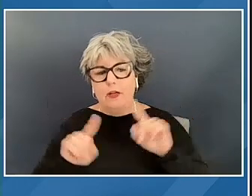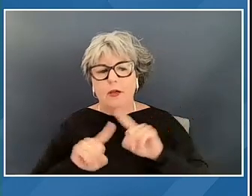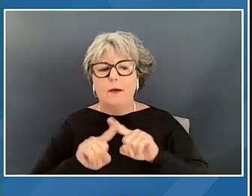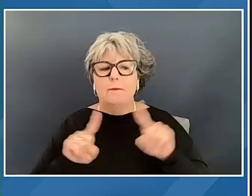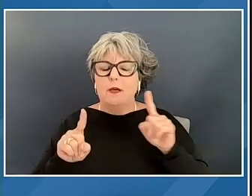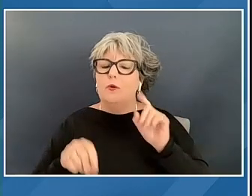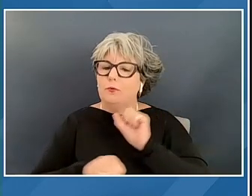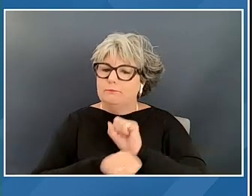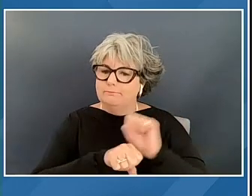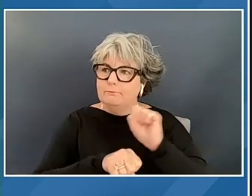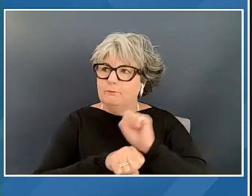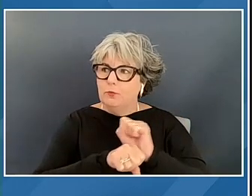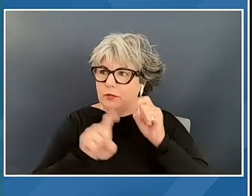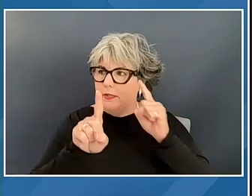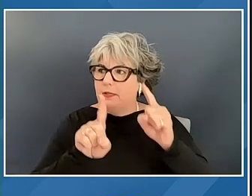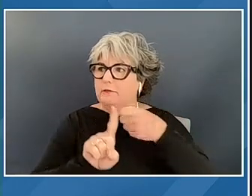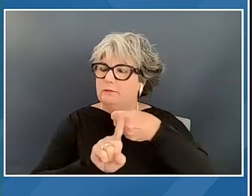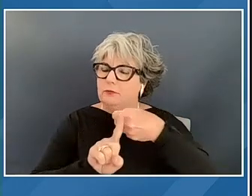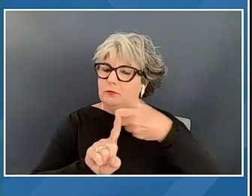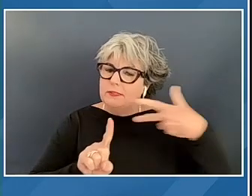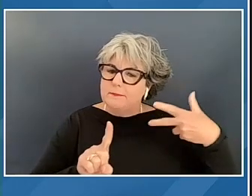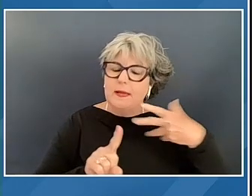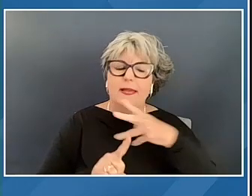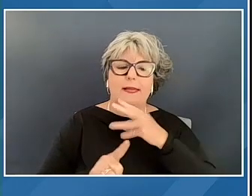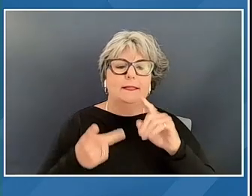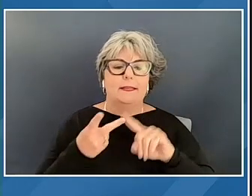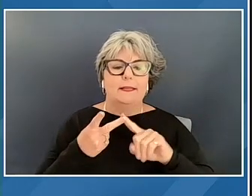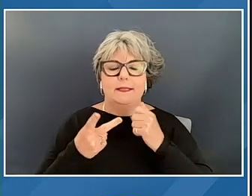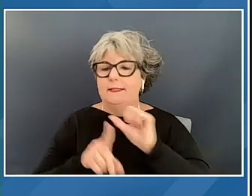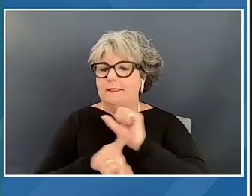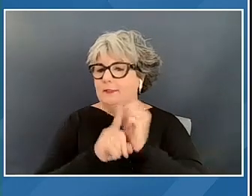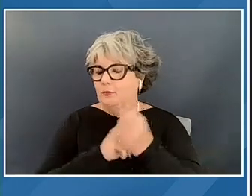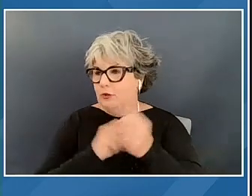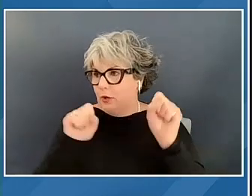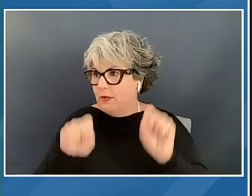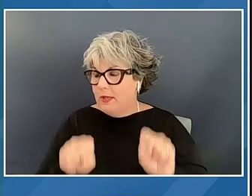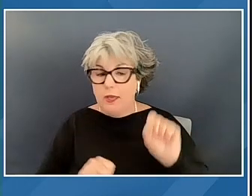expand that in any instance that we can. So your comments are very well received.